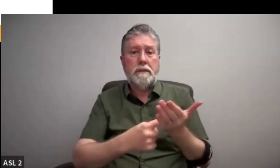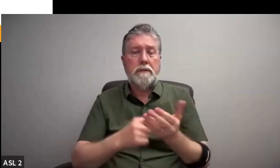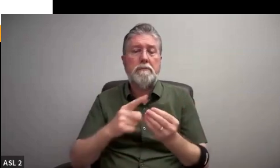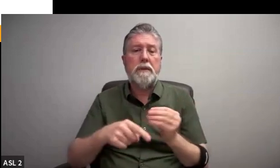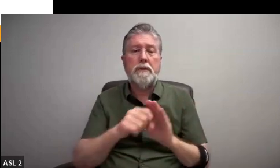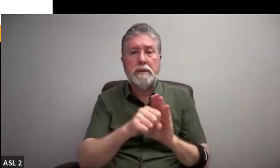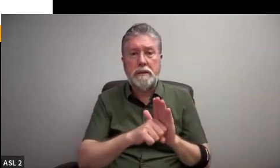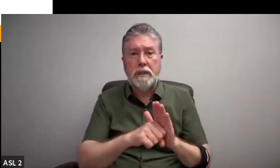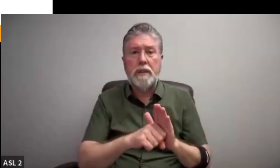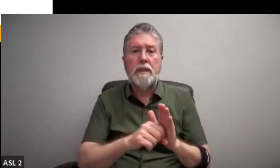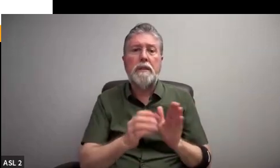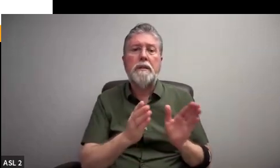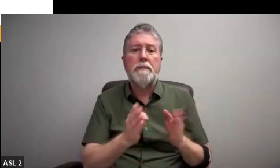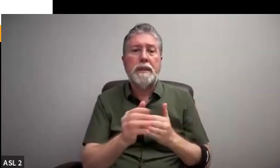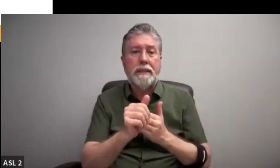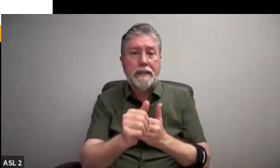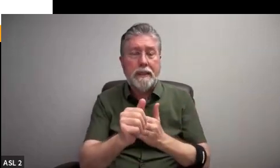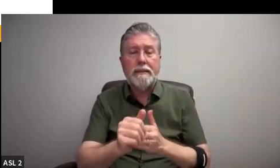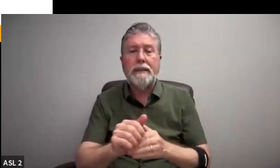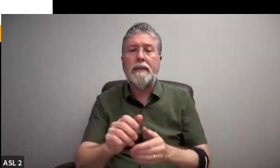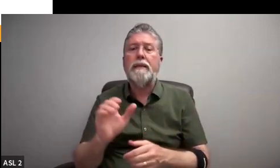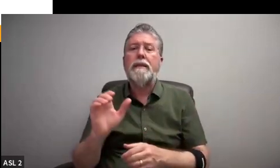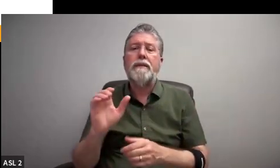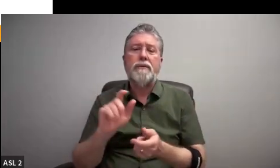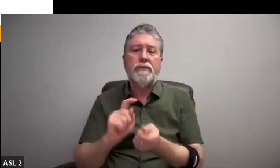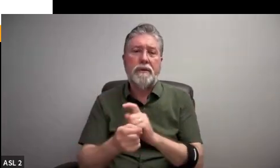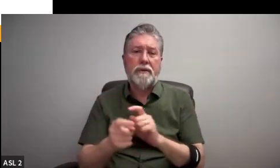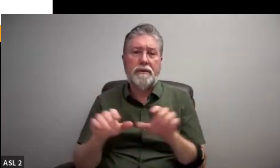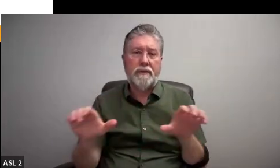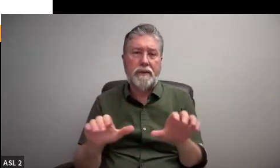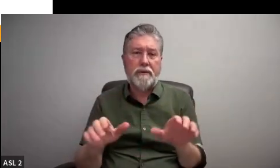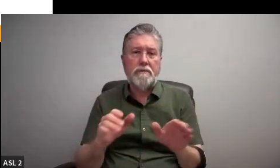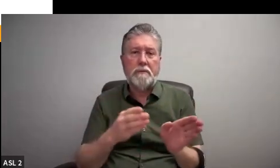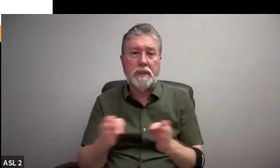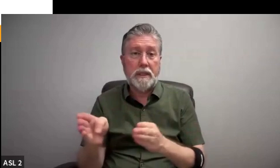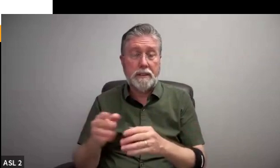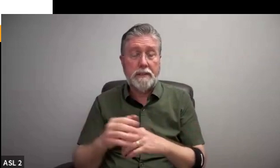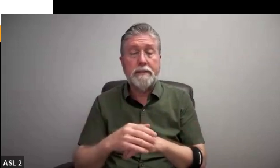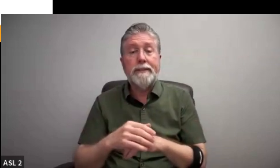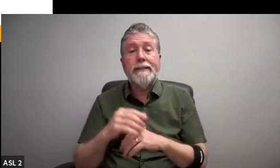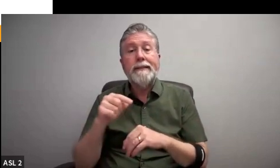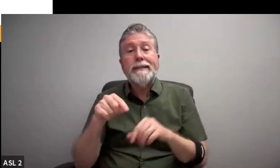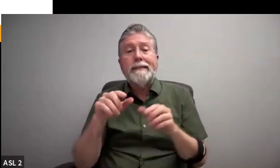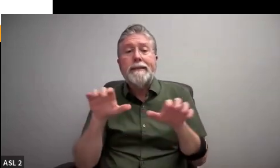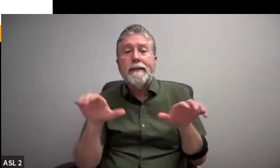corrective action plans. The activities discussed briefly here are in accordance